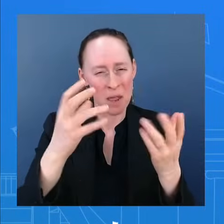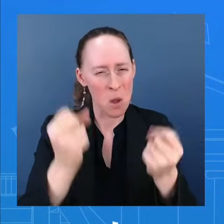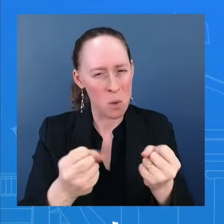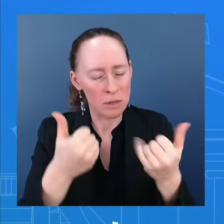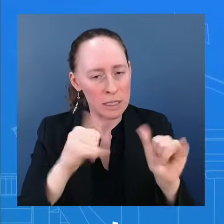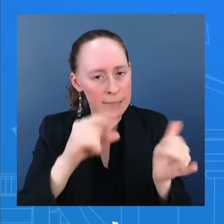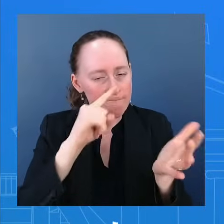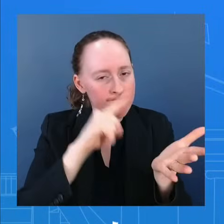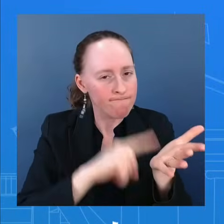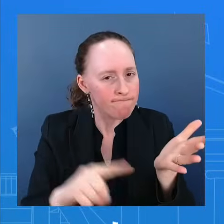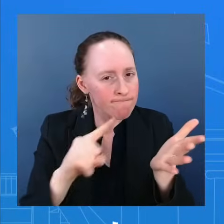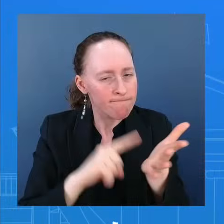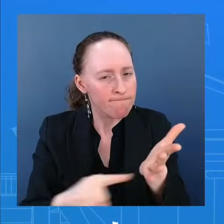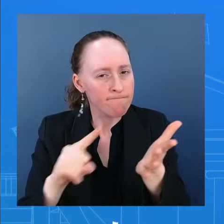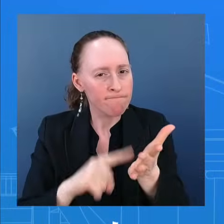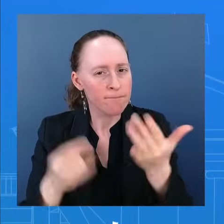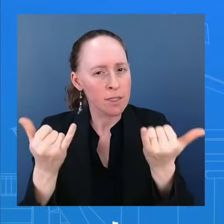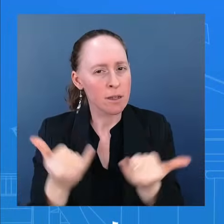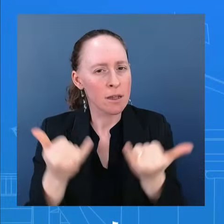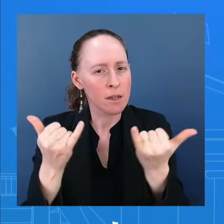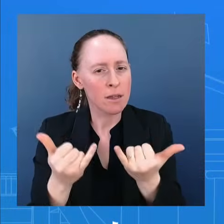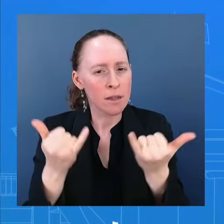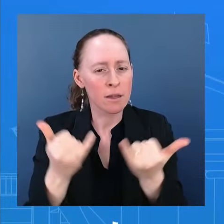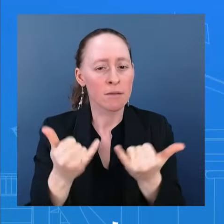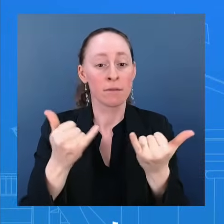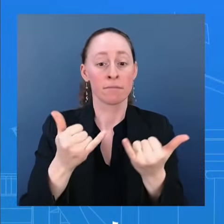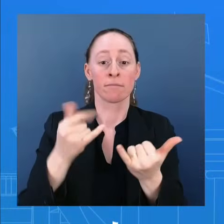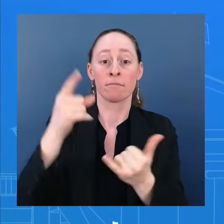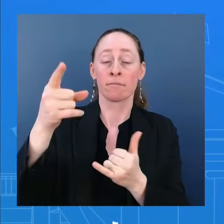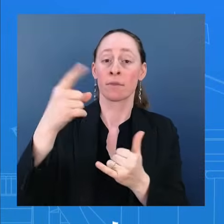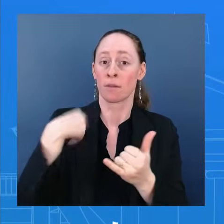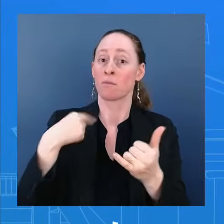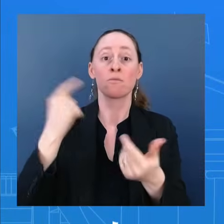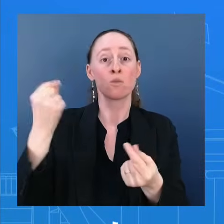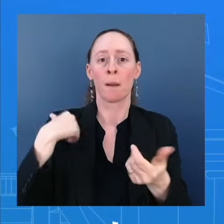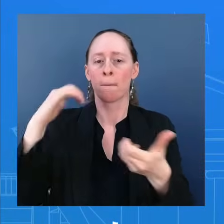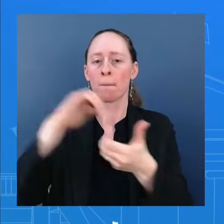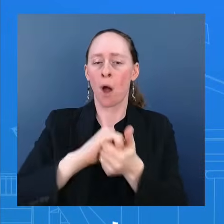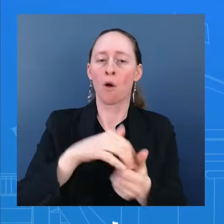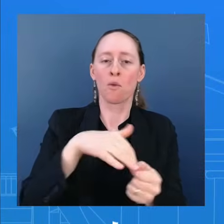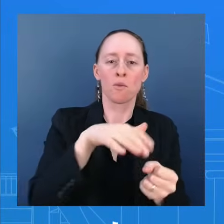and local authorities to gain more information. The Press: It's taking them a while. Mr. Kirby: I -- I would argue that it's --